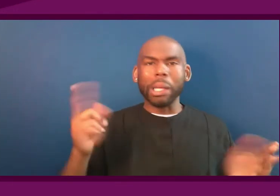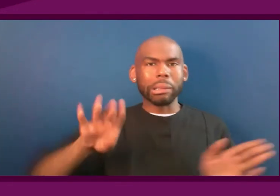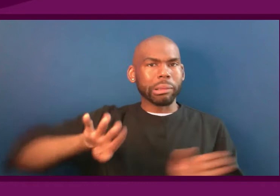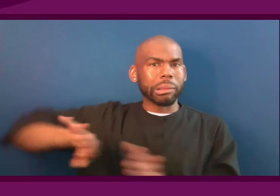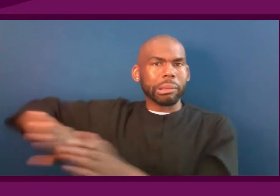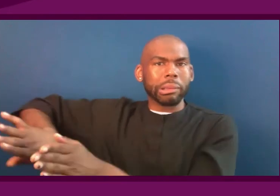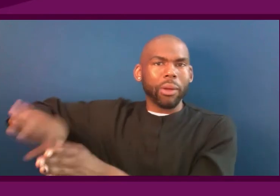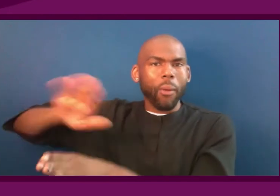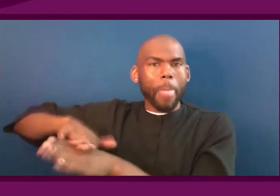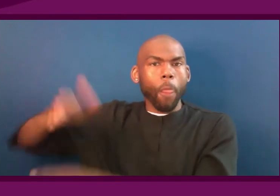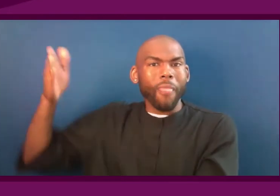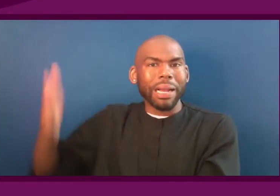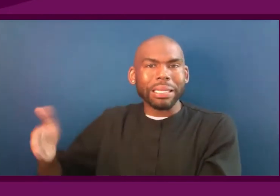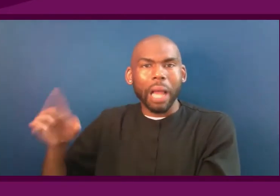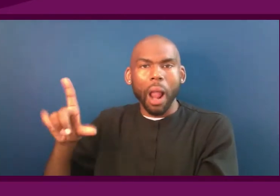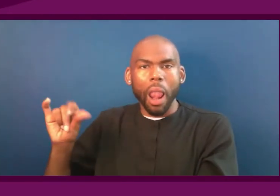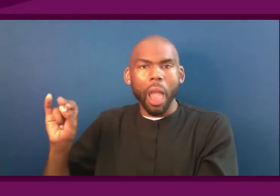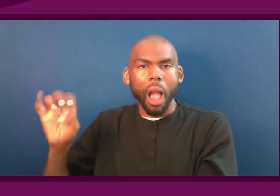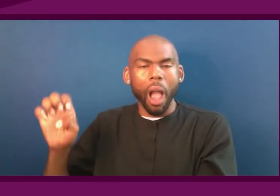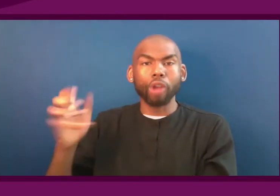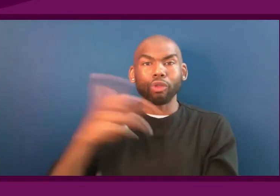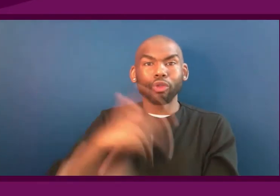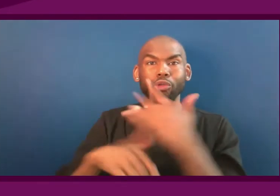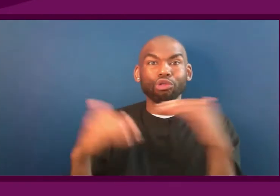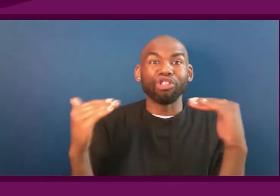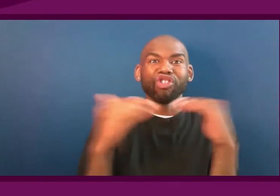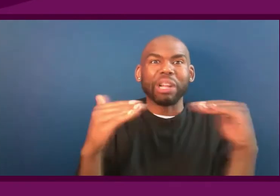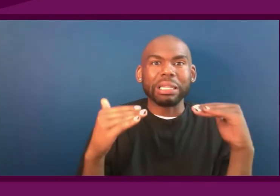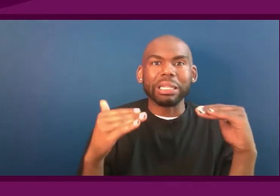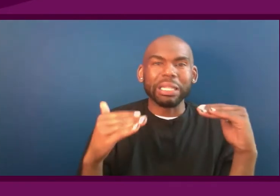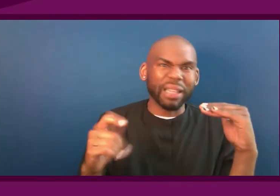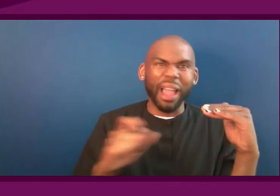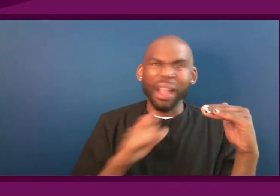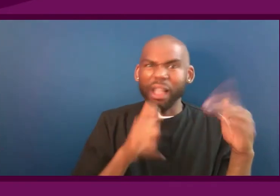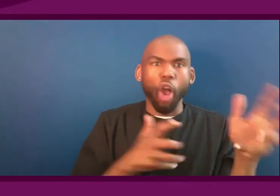you start digging into the problems and you're just stunned. But if you look at our prison